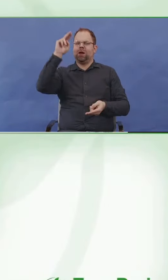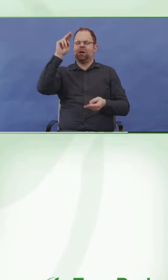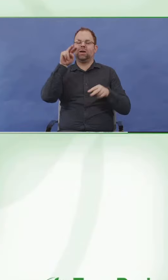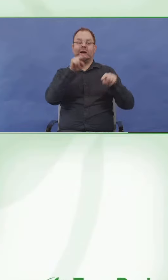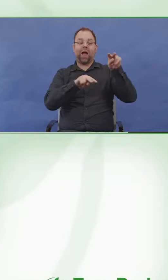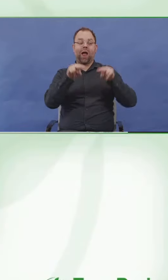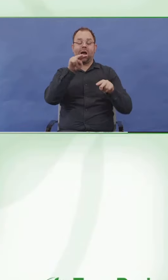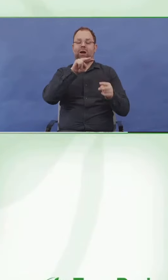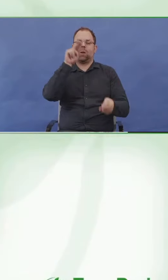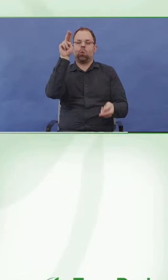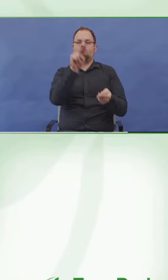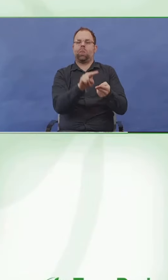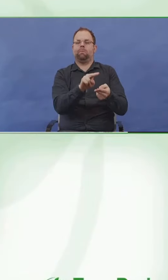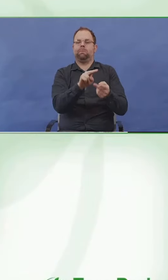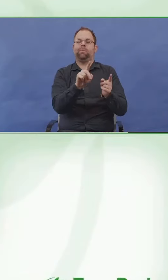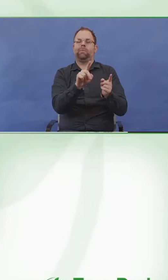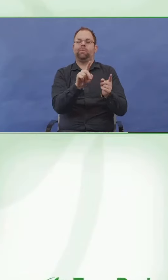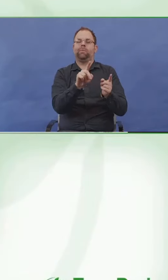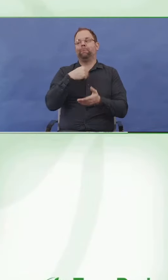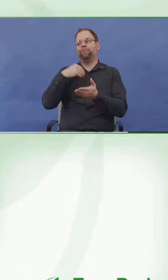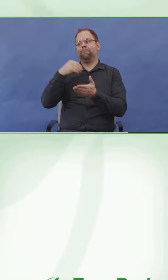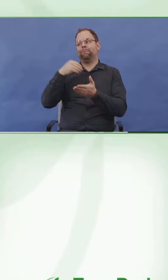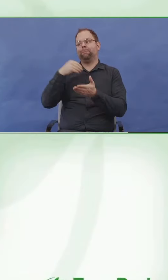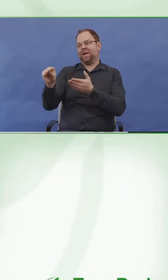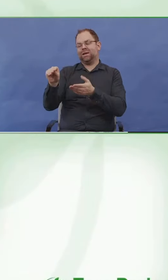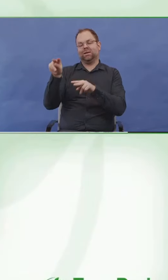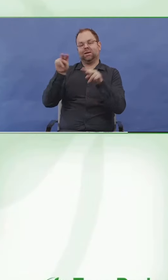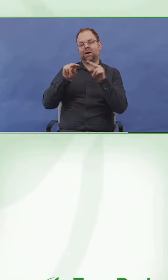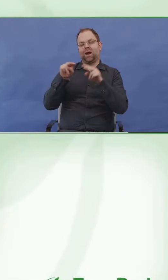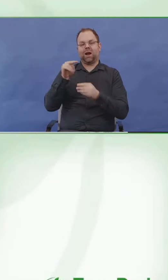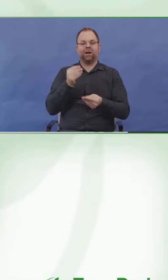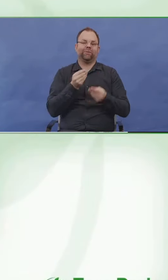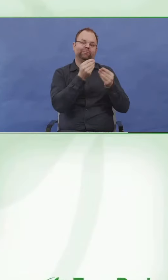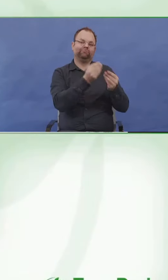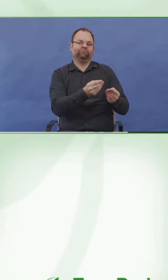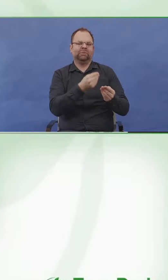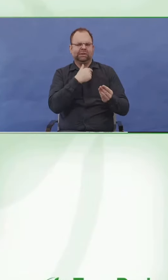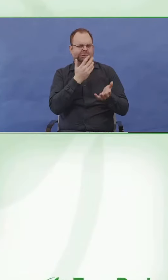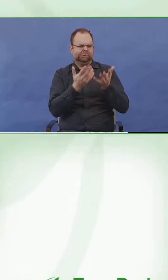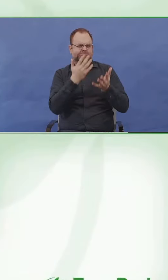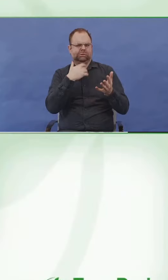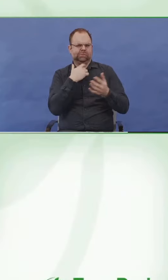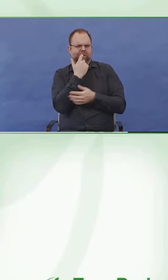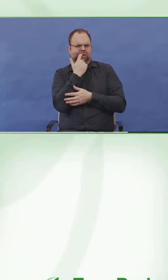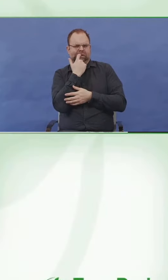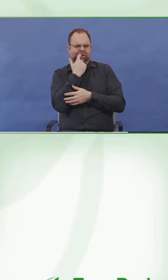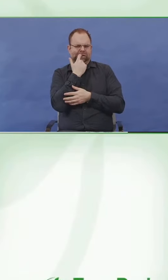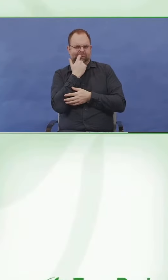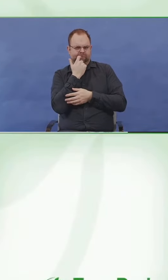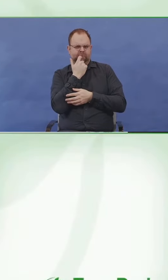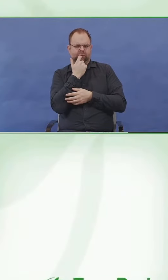And then I would say whatever systems – my organisation is